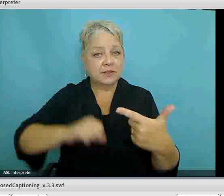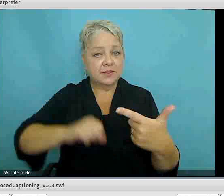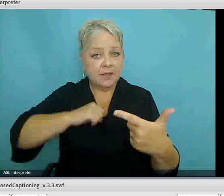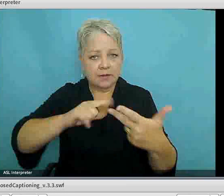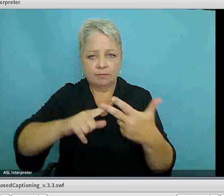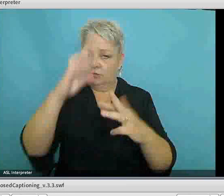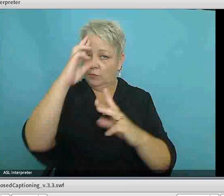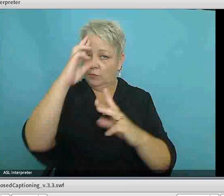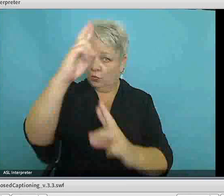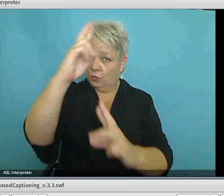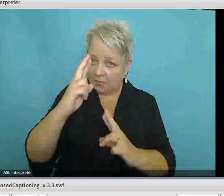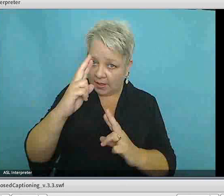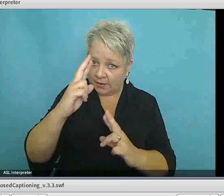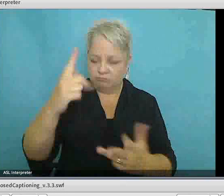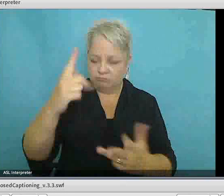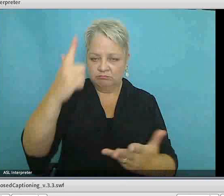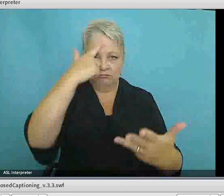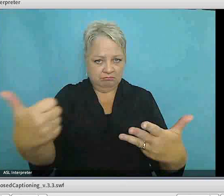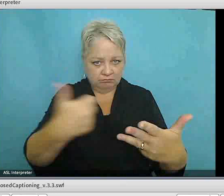and high quality of life.